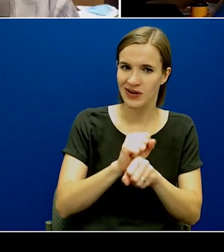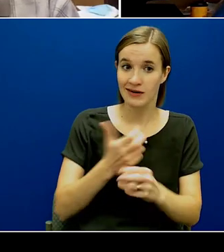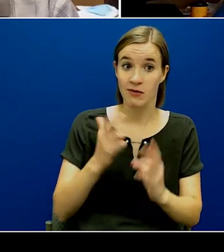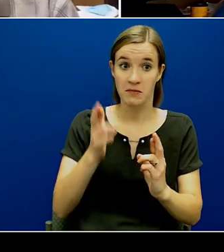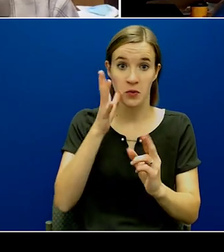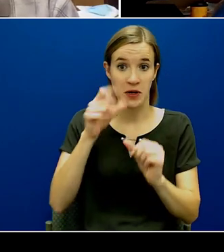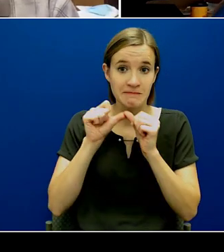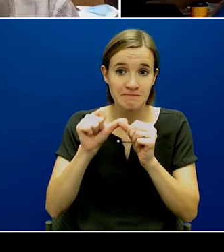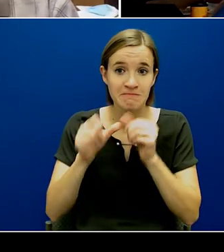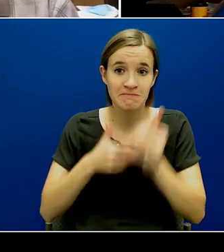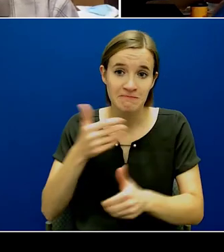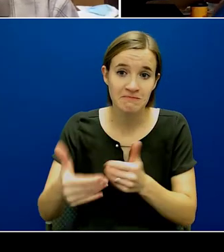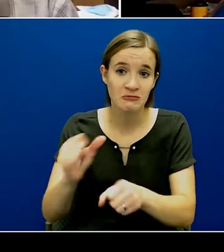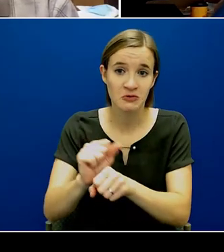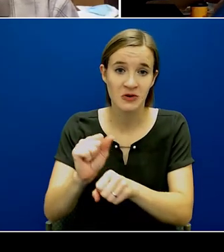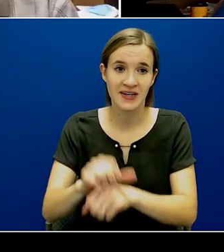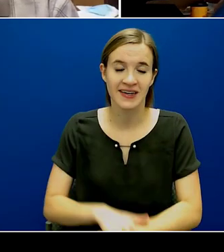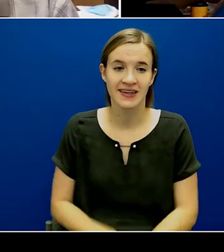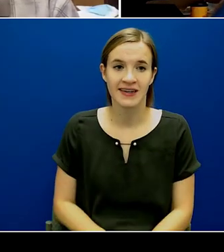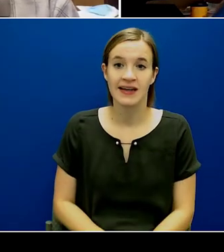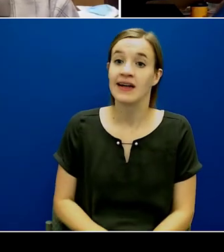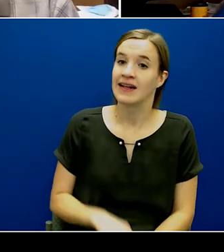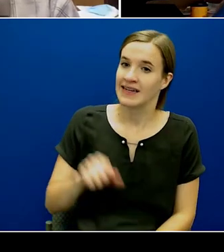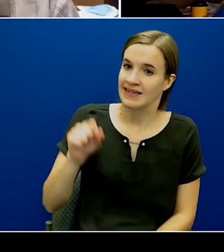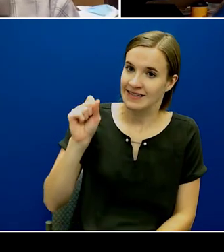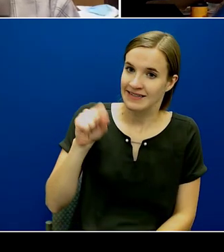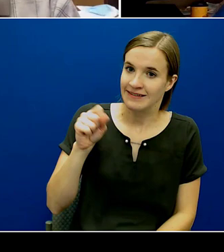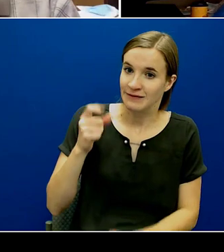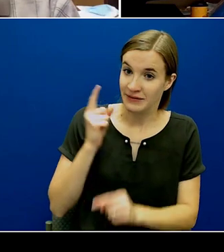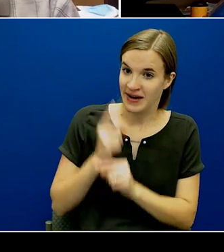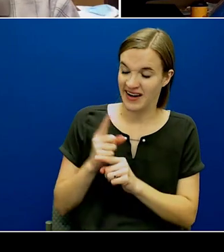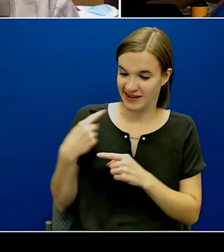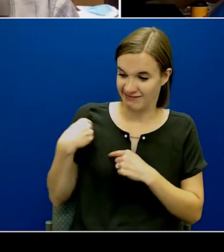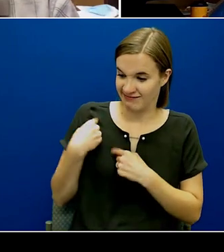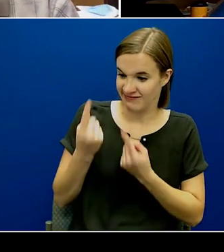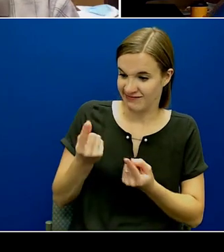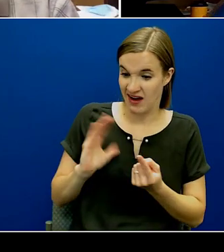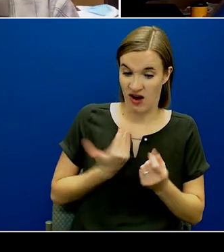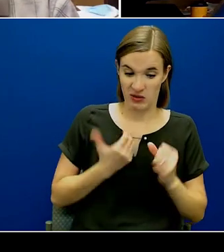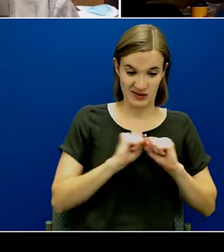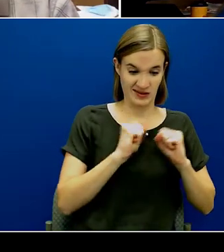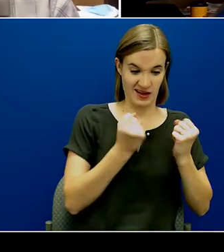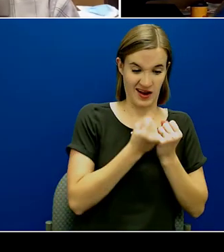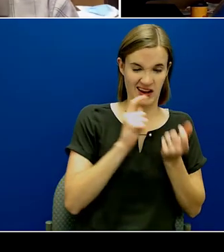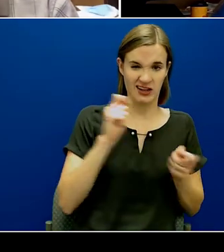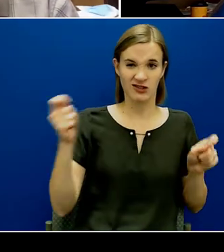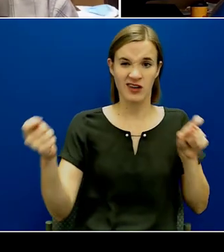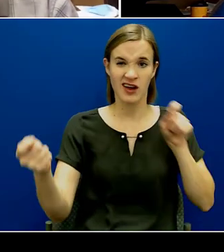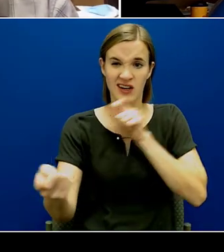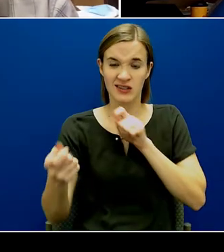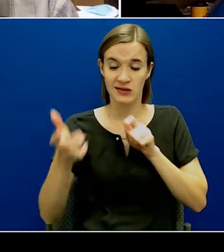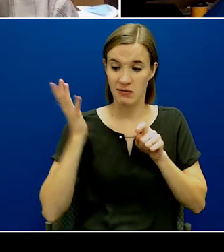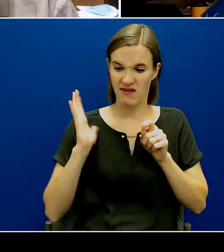you know, people who are more wanting to use bicycles and other trends in transportation.